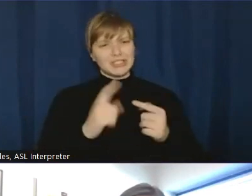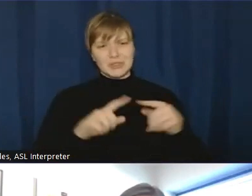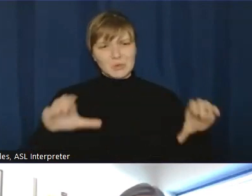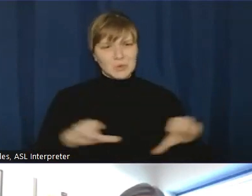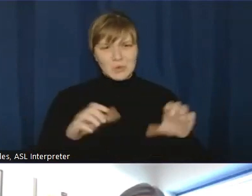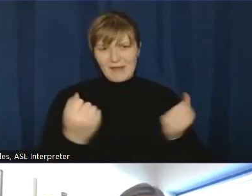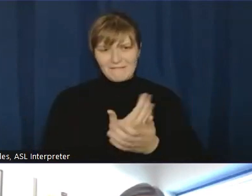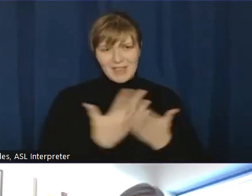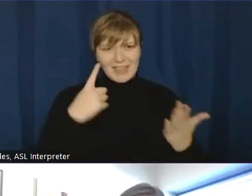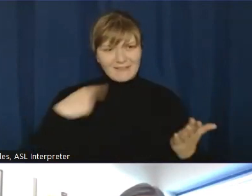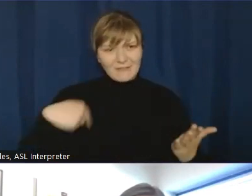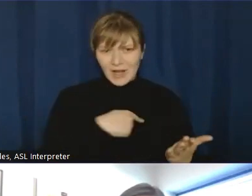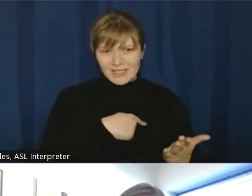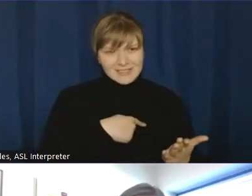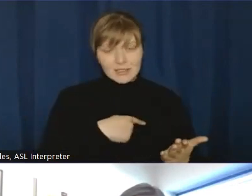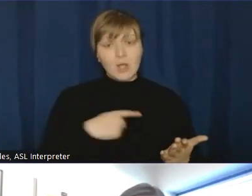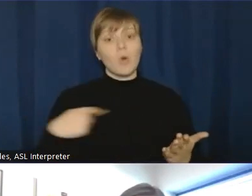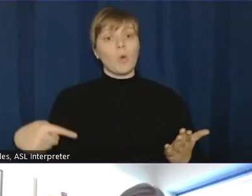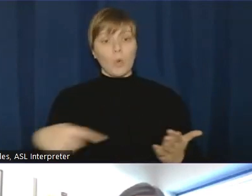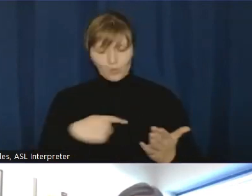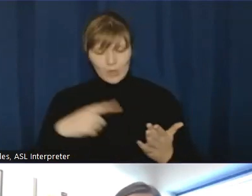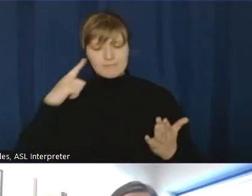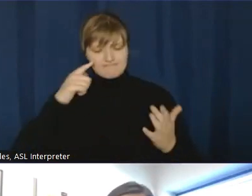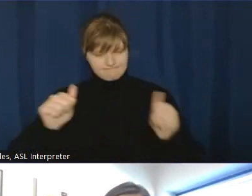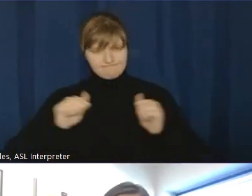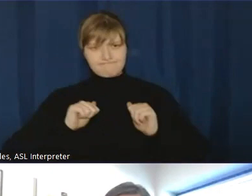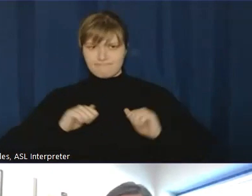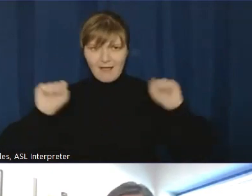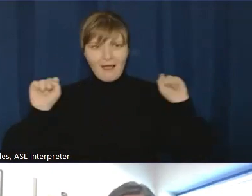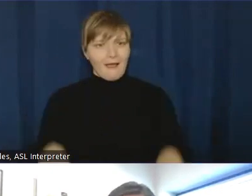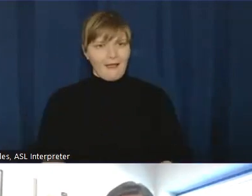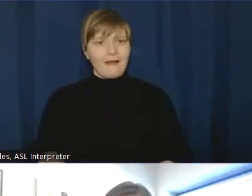"We need to do it. We need to push this forward. It is important to the region, to the community,